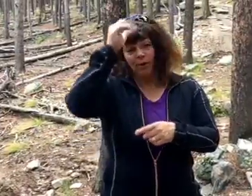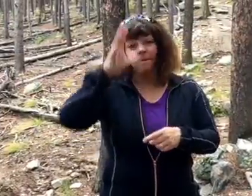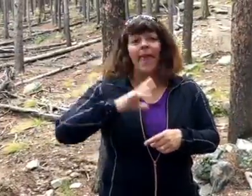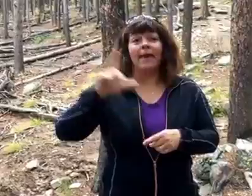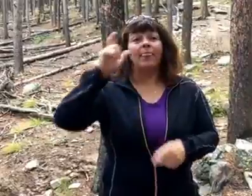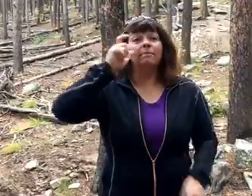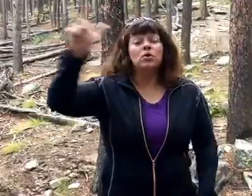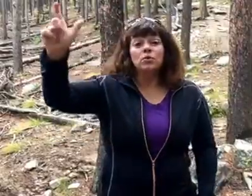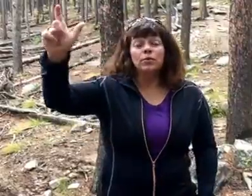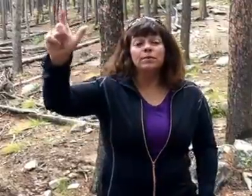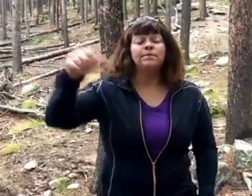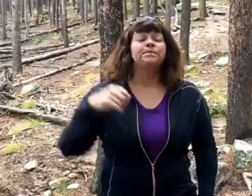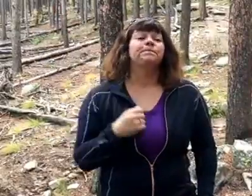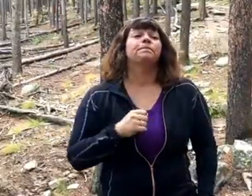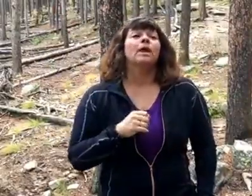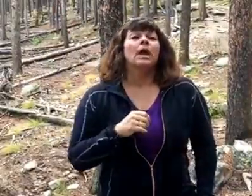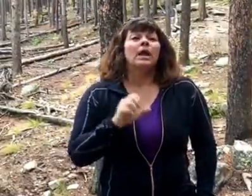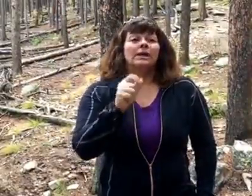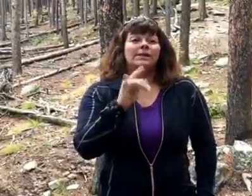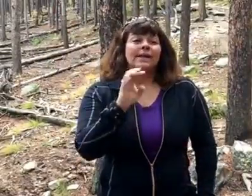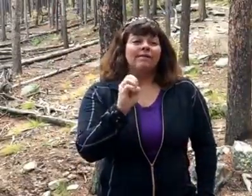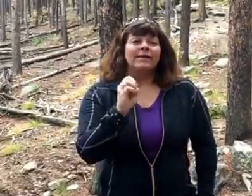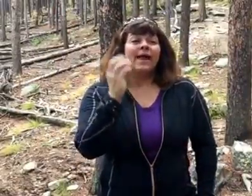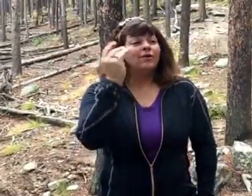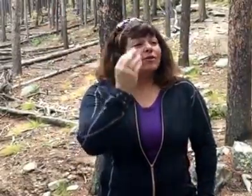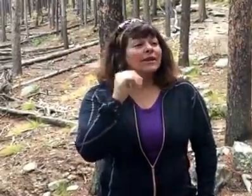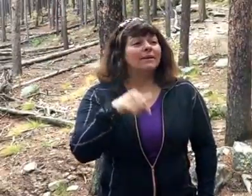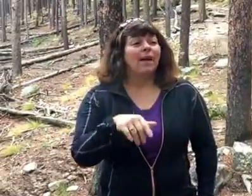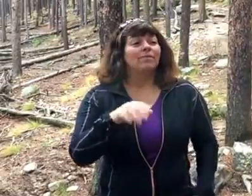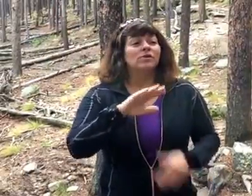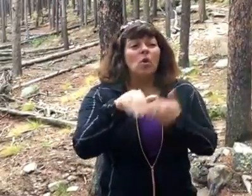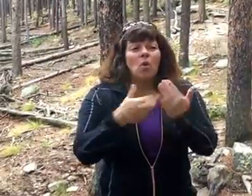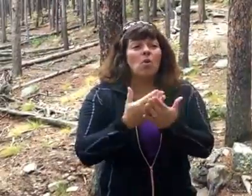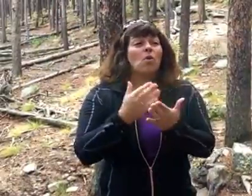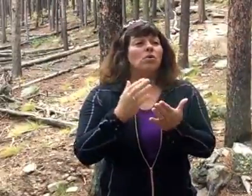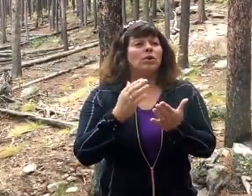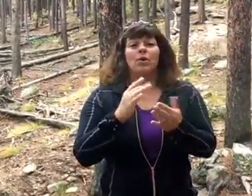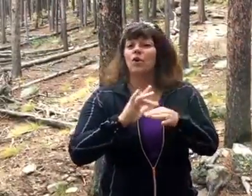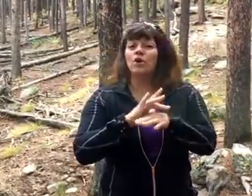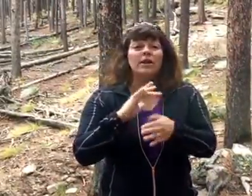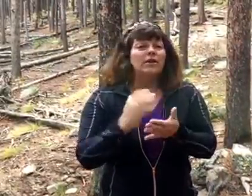put a man on the moon Stephanie and I were thinking about this whole, you know, early